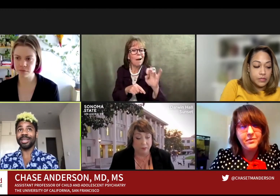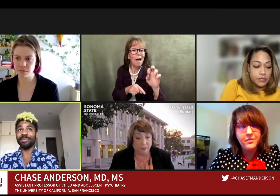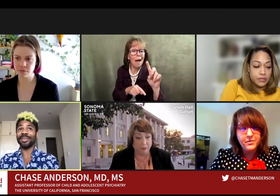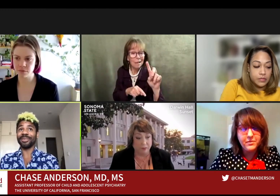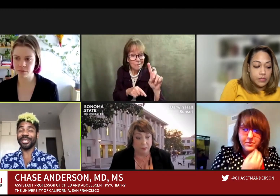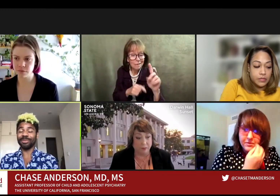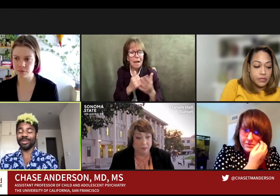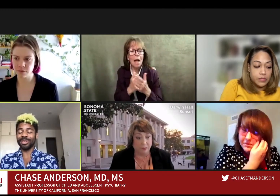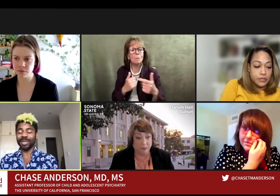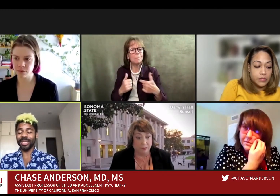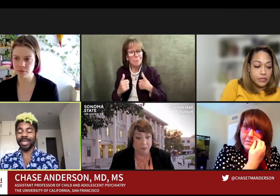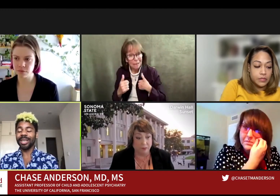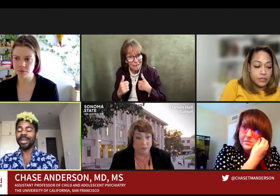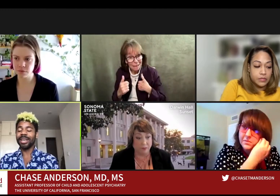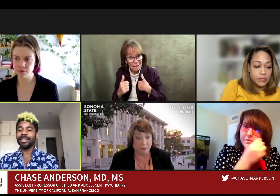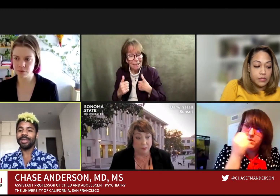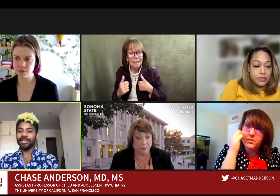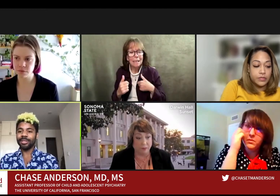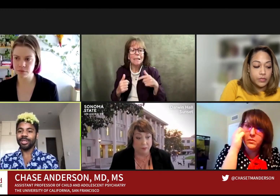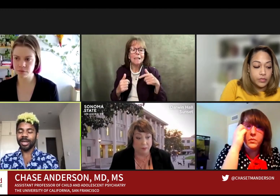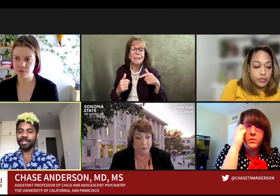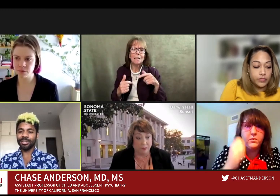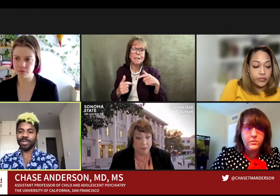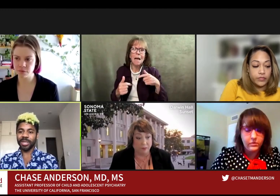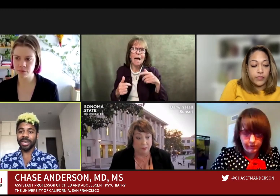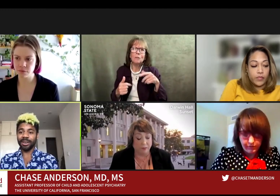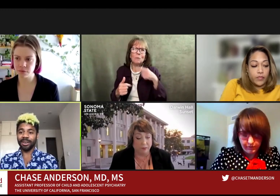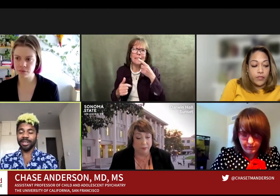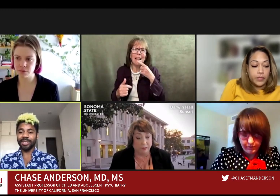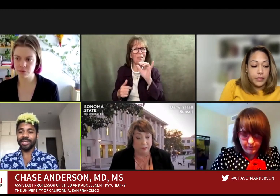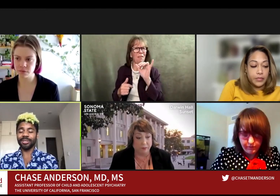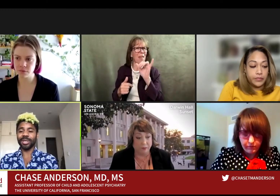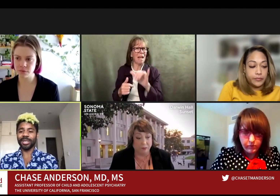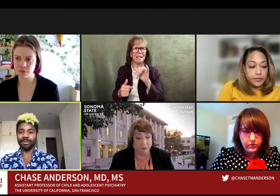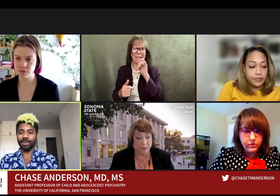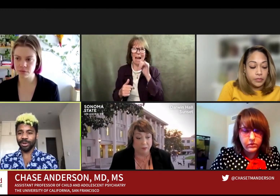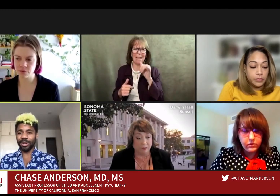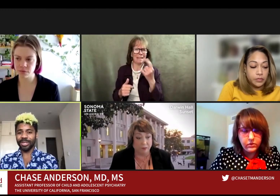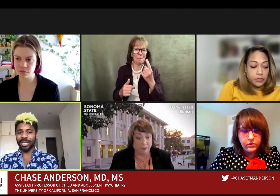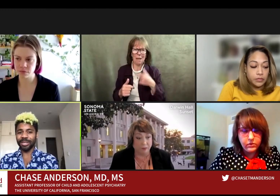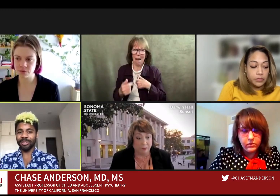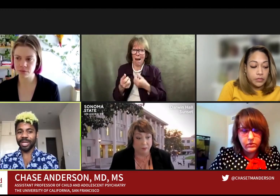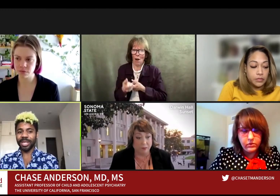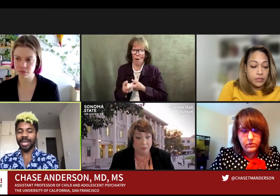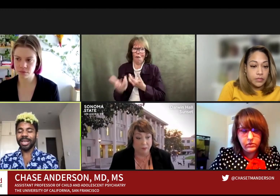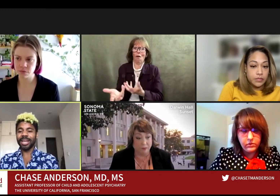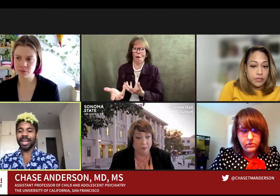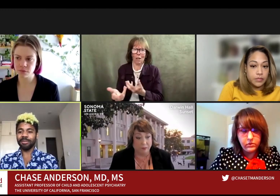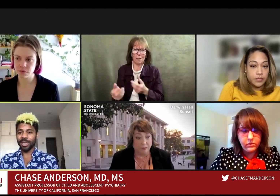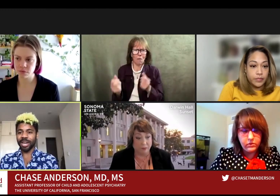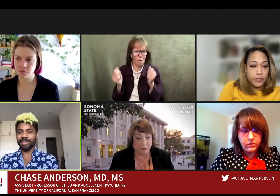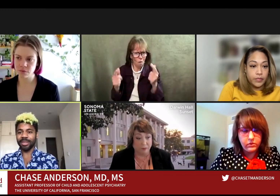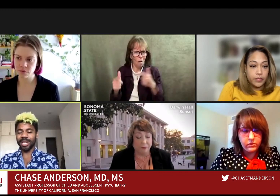person be like, these are not issues that I caused. These are things that we are all dealing with and have to navigate.